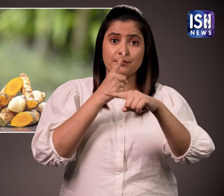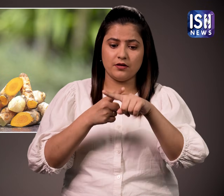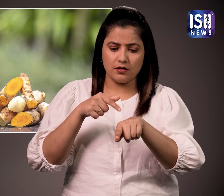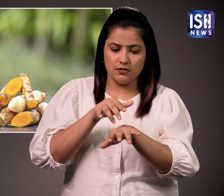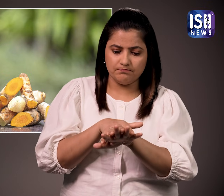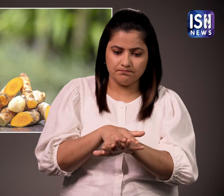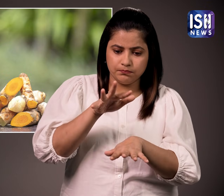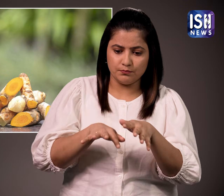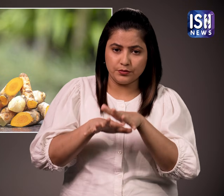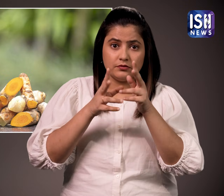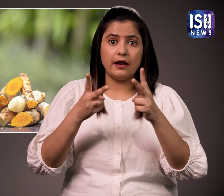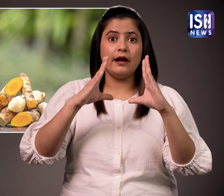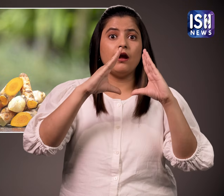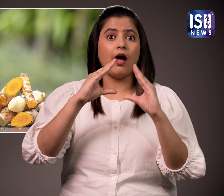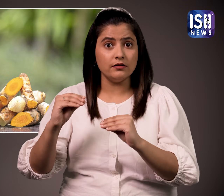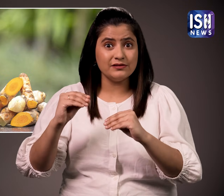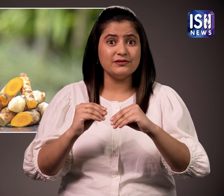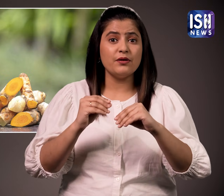Moreover, this also helps in reducing swelling